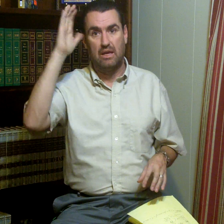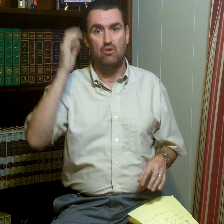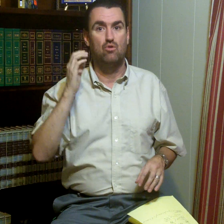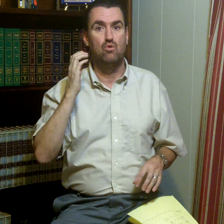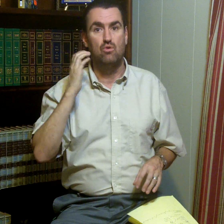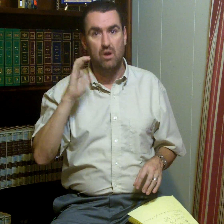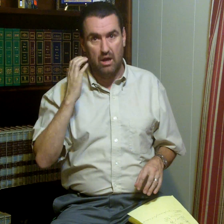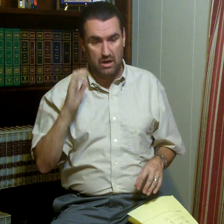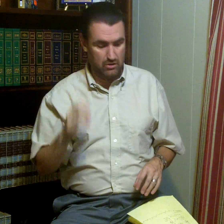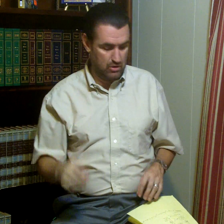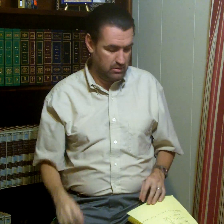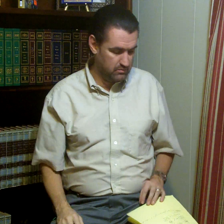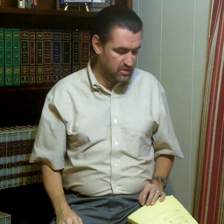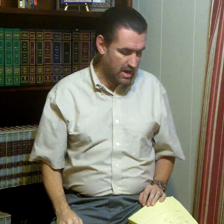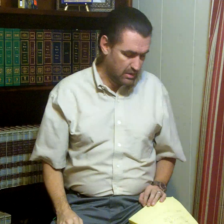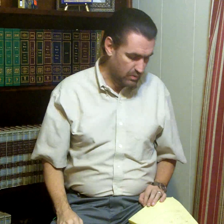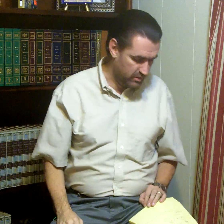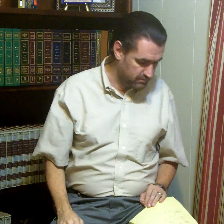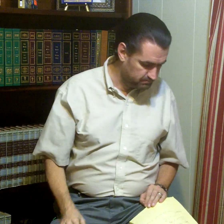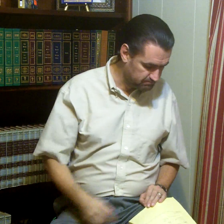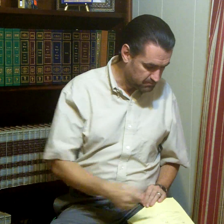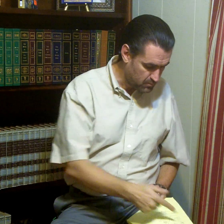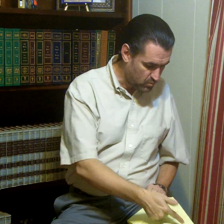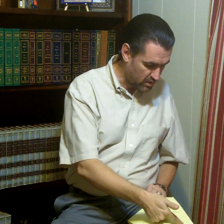and who you're signing with